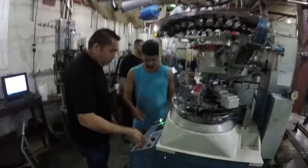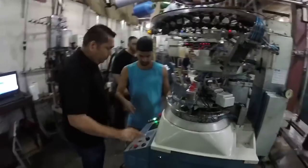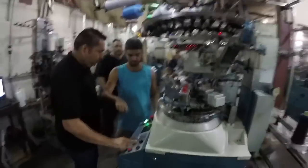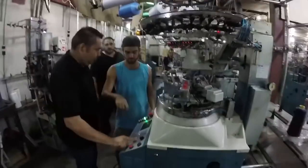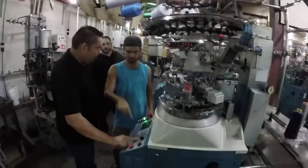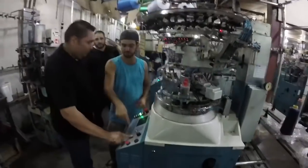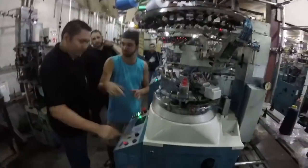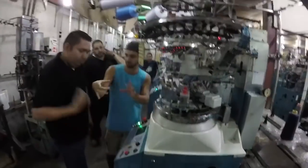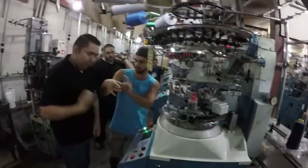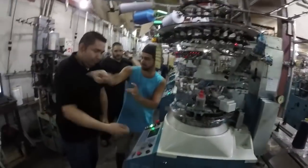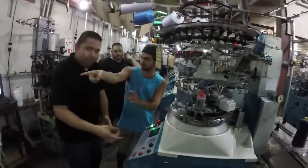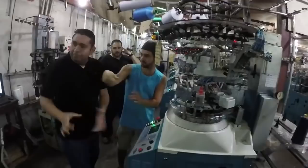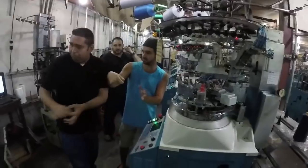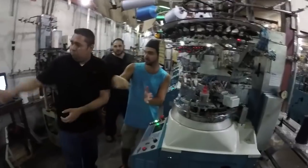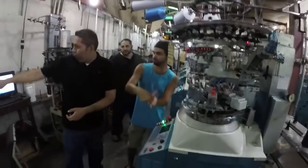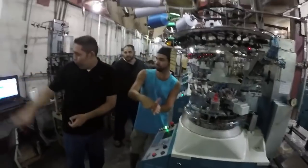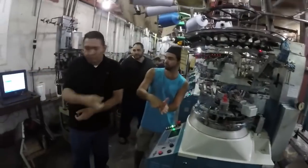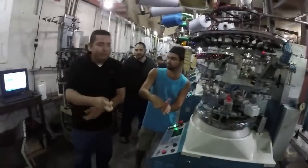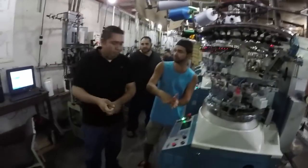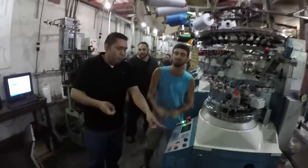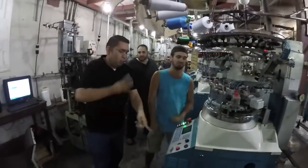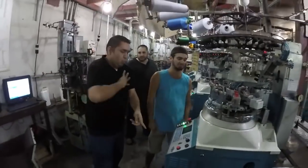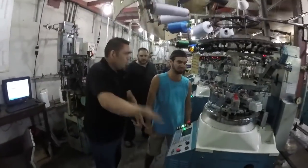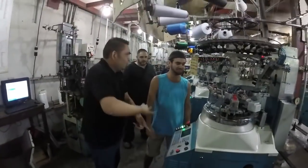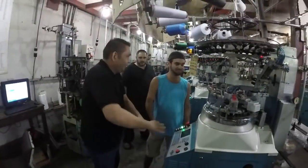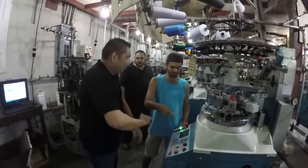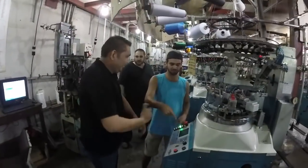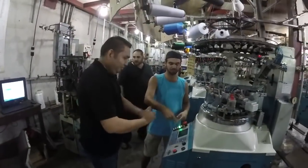so both are connected for designing a sock? Yes, that's correct.